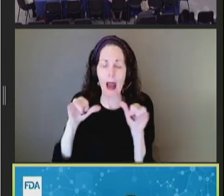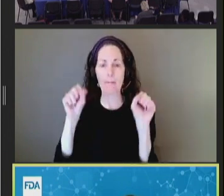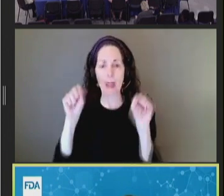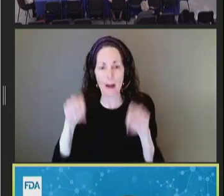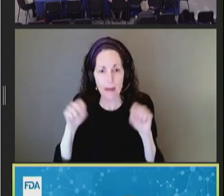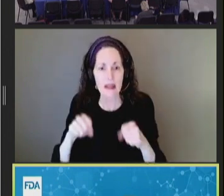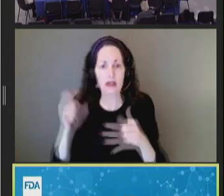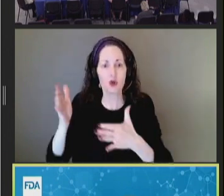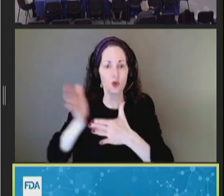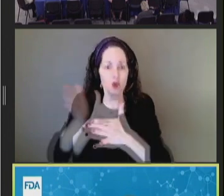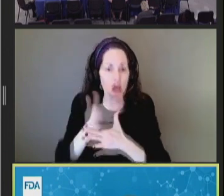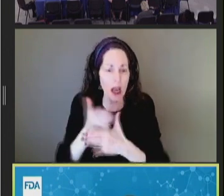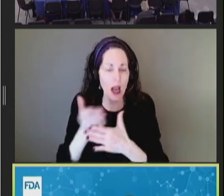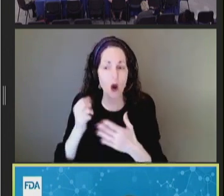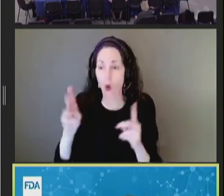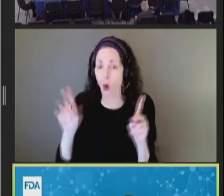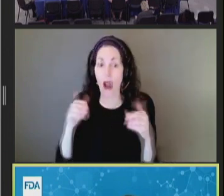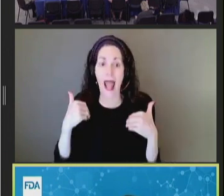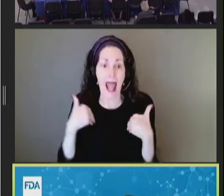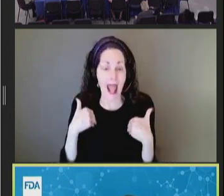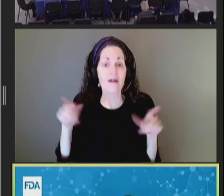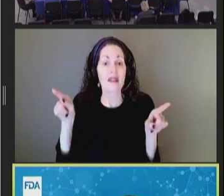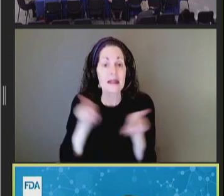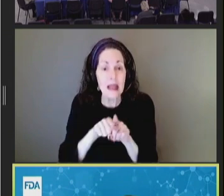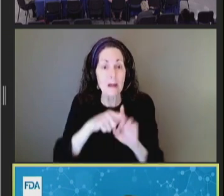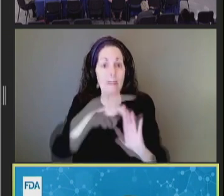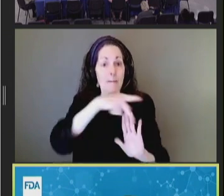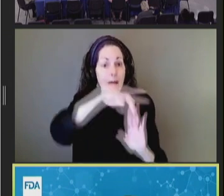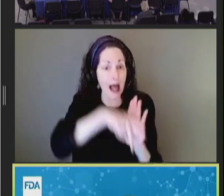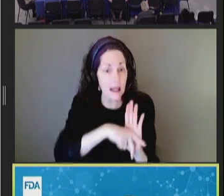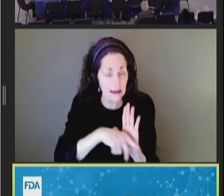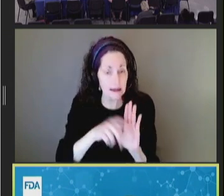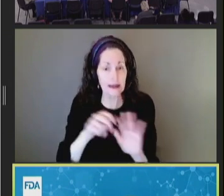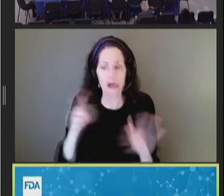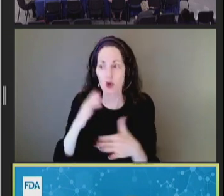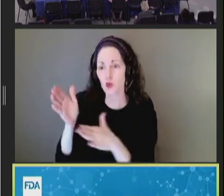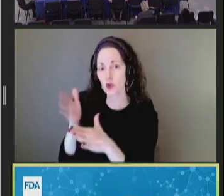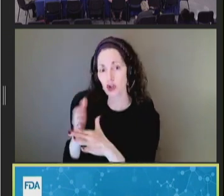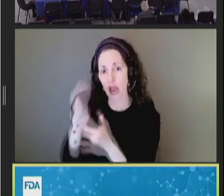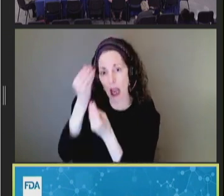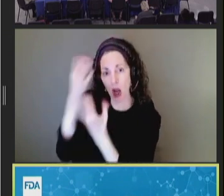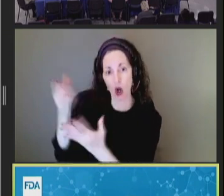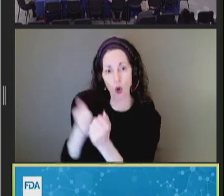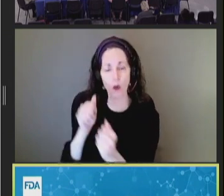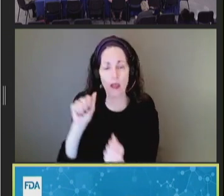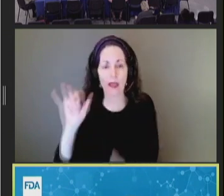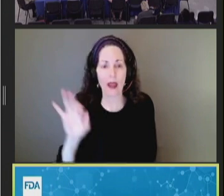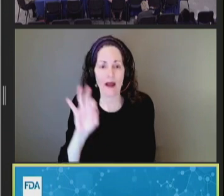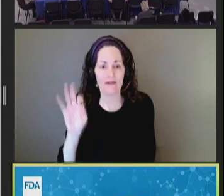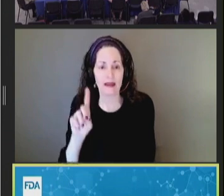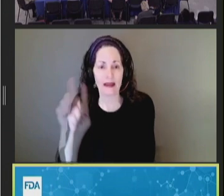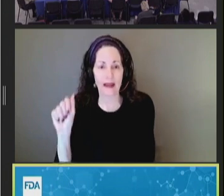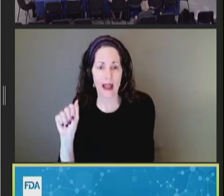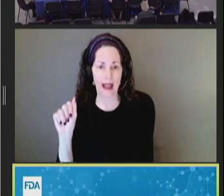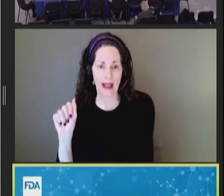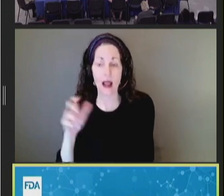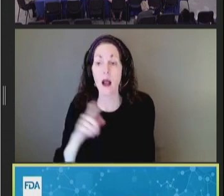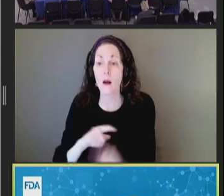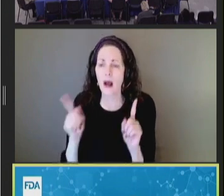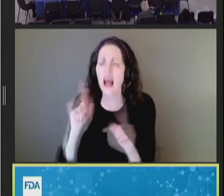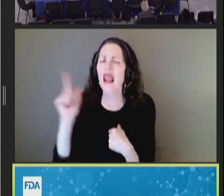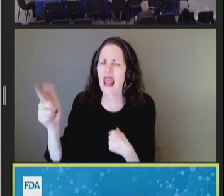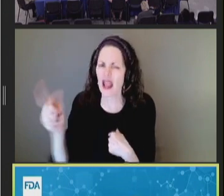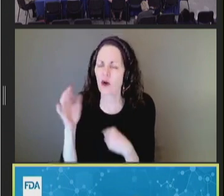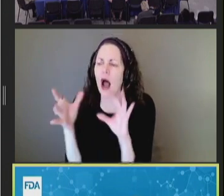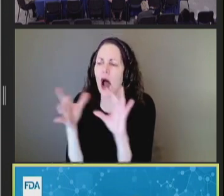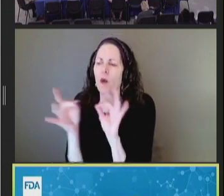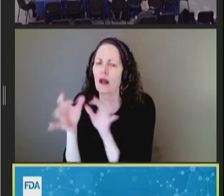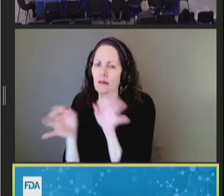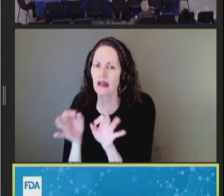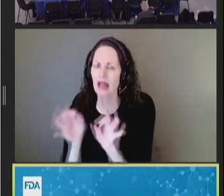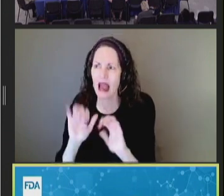to enable sharing with the FDA. But I will share a little bit later how useful these data are in